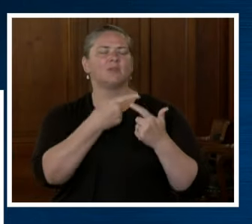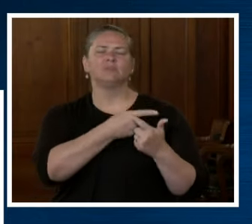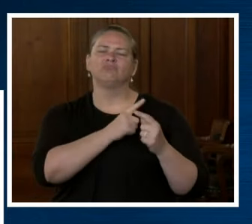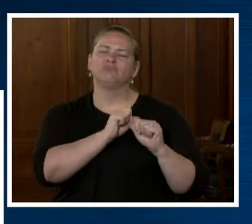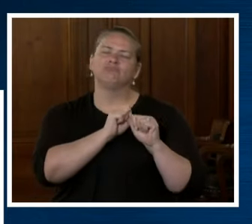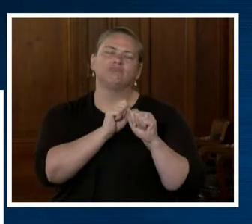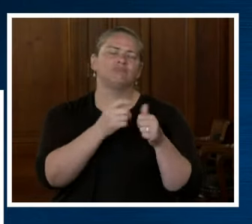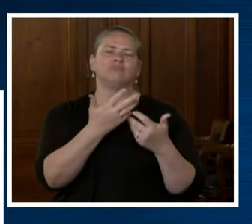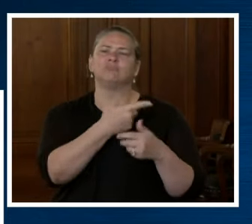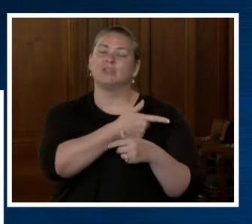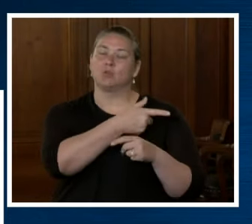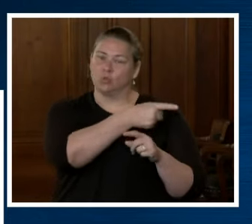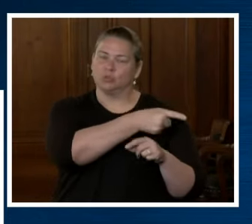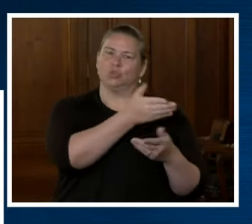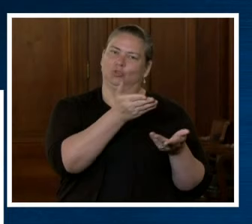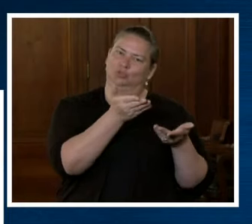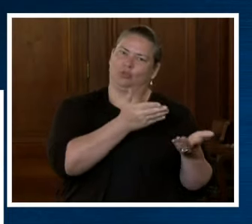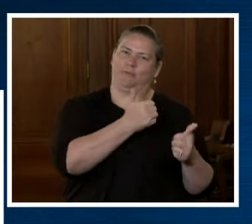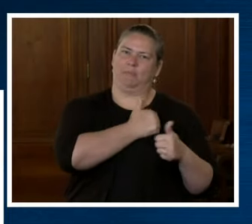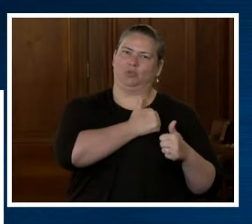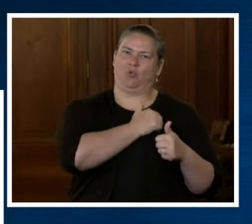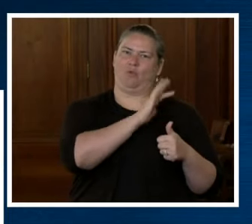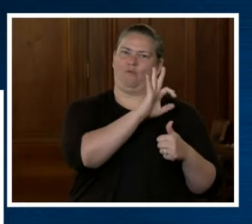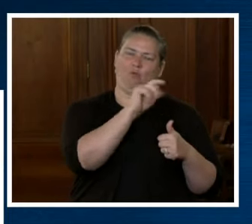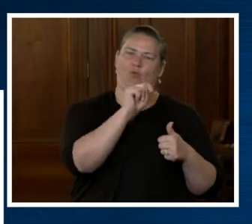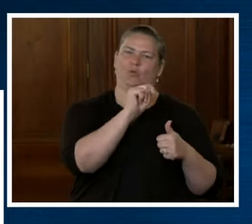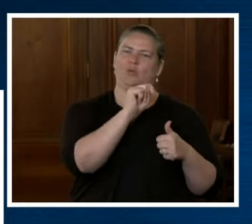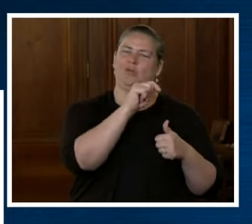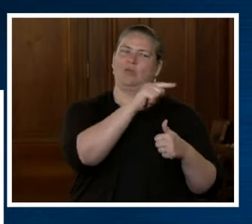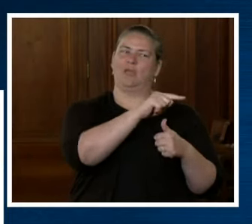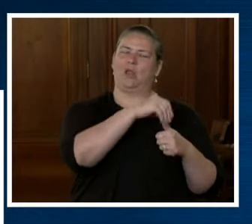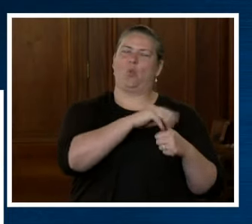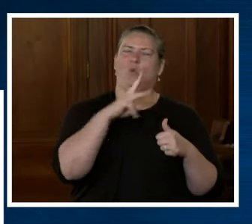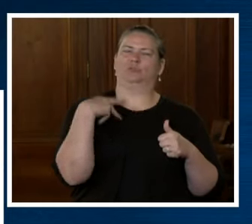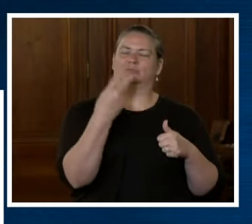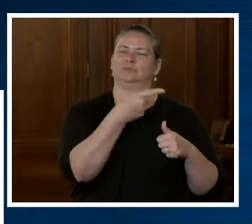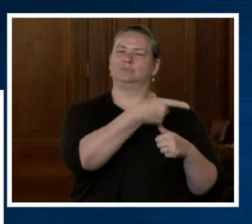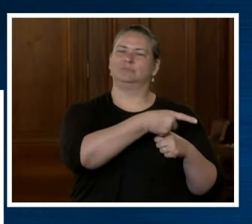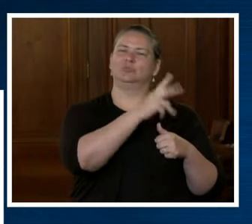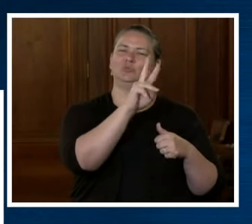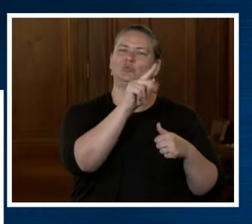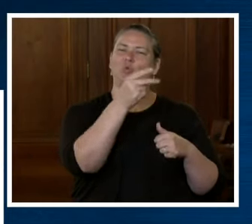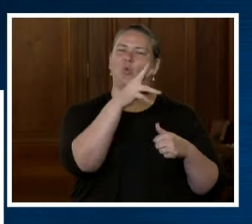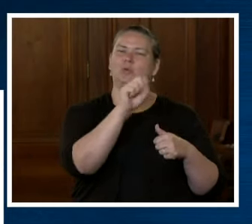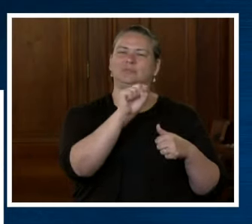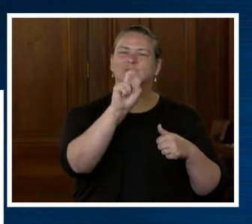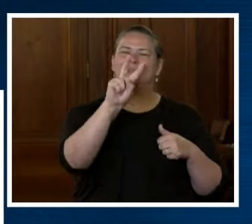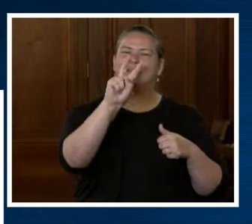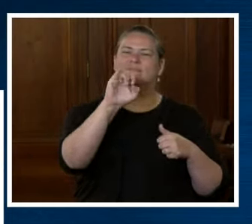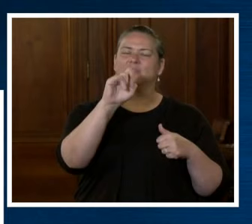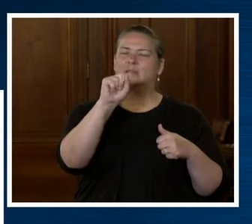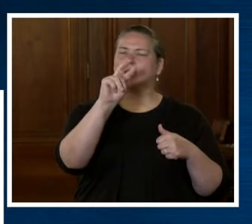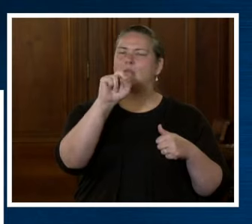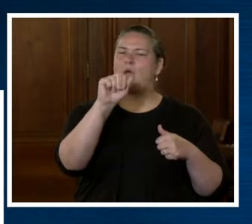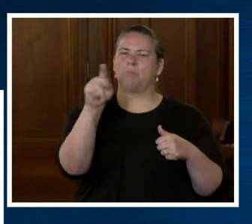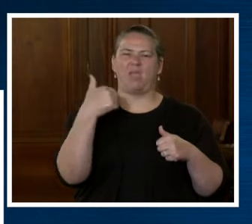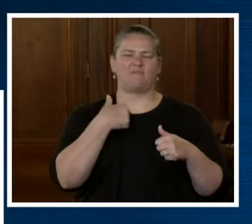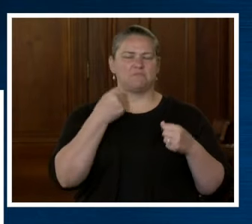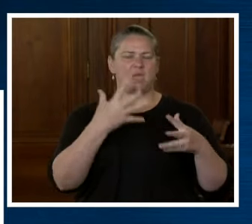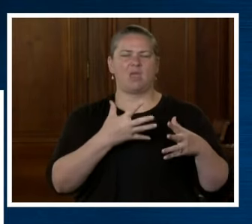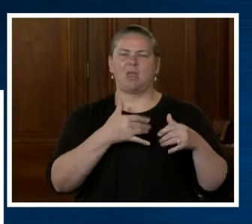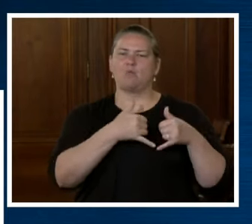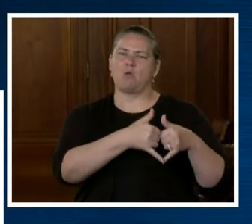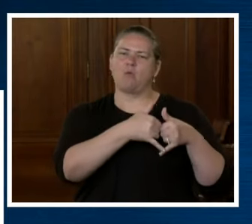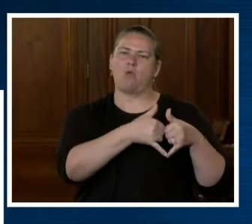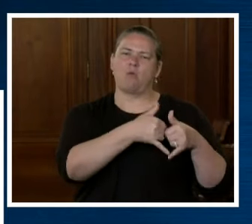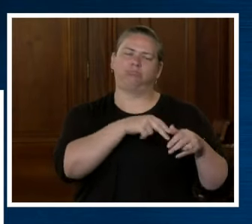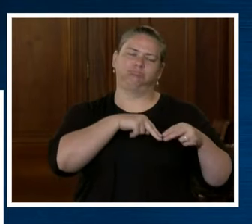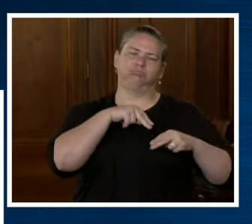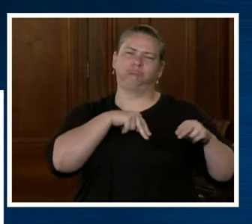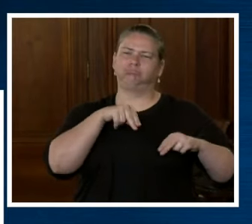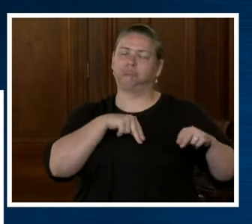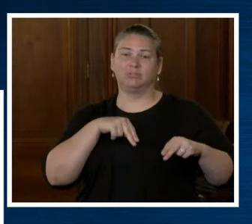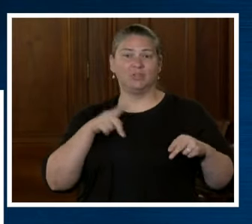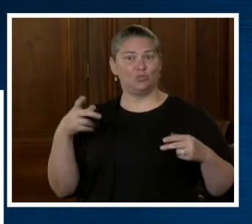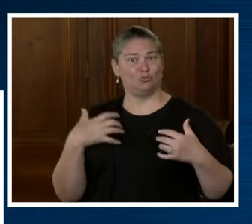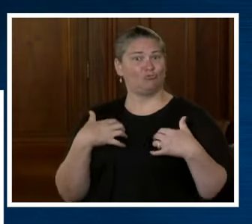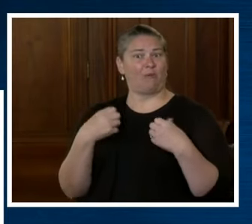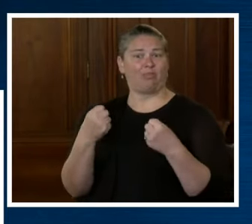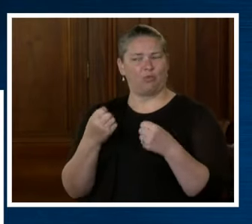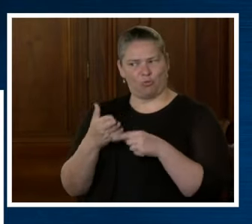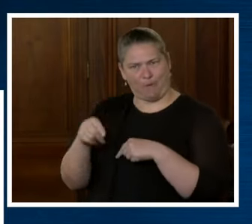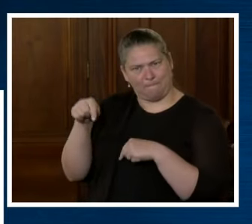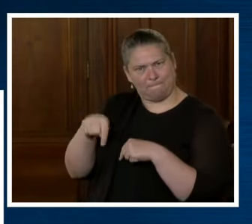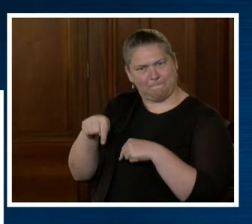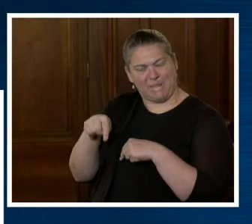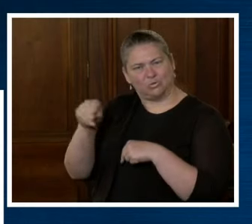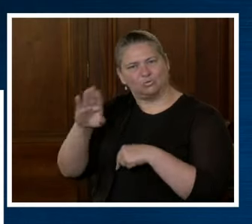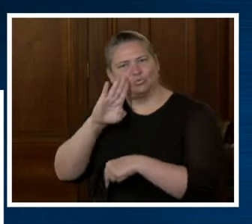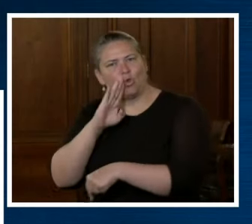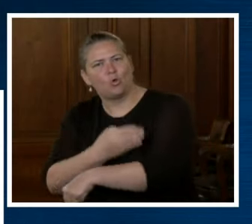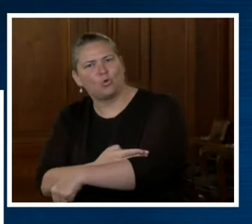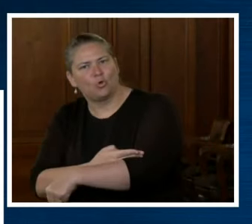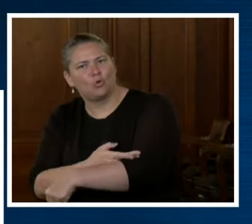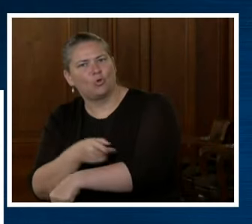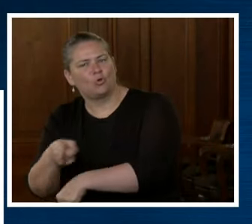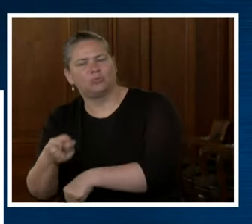NIGHTS.